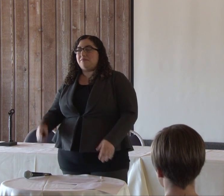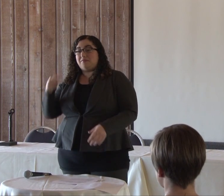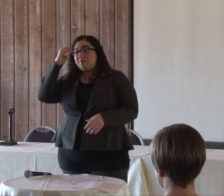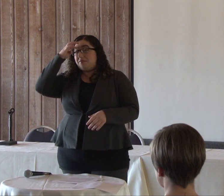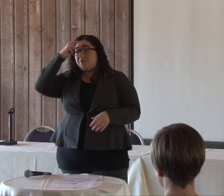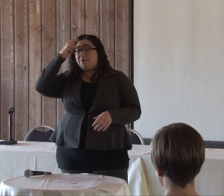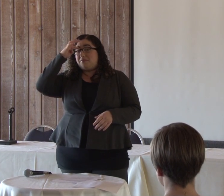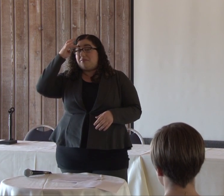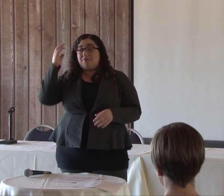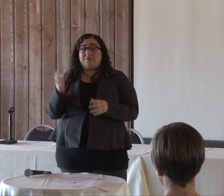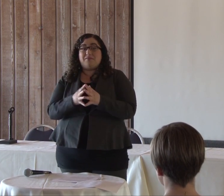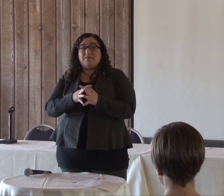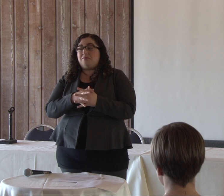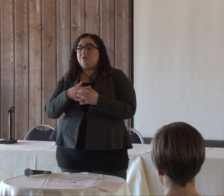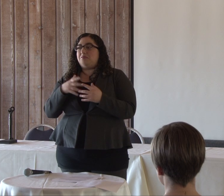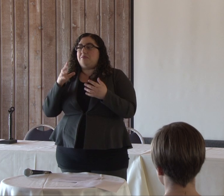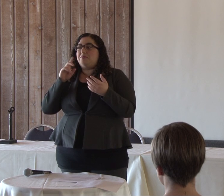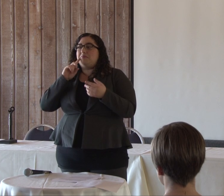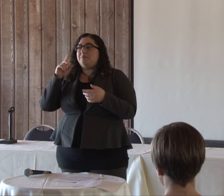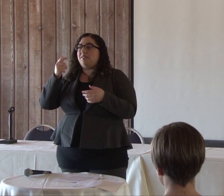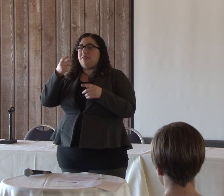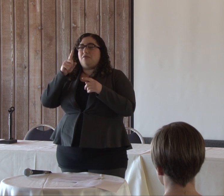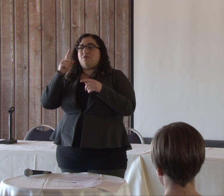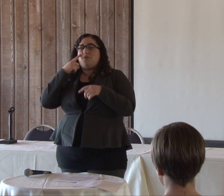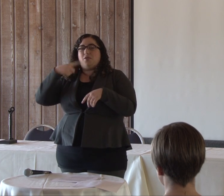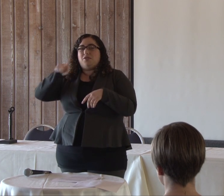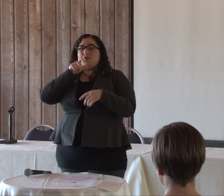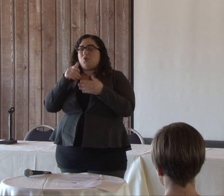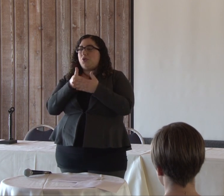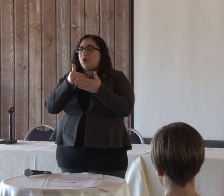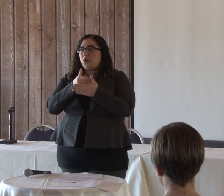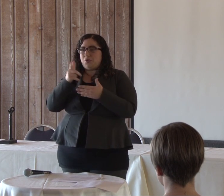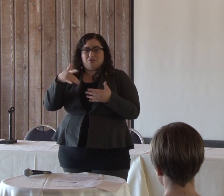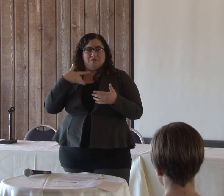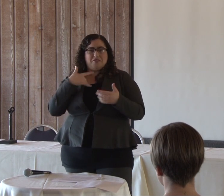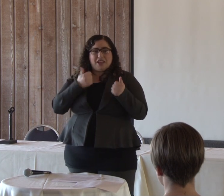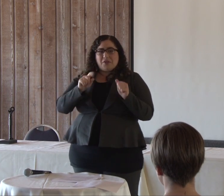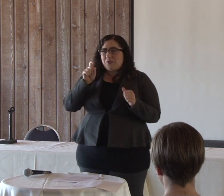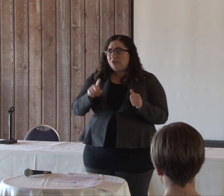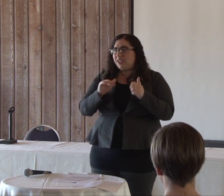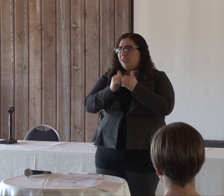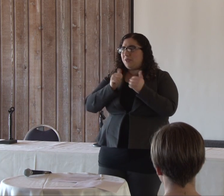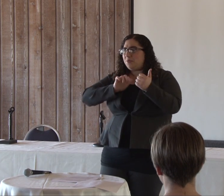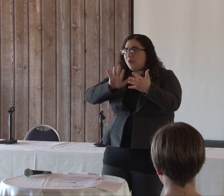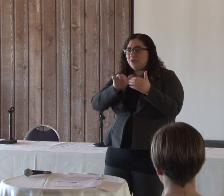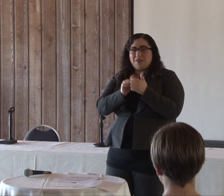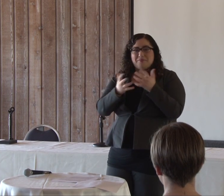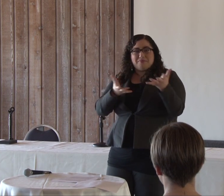for audience discussion.Are there any questions that you have about deaf patients or the deaf community at large?